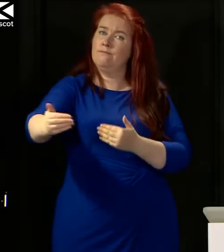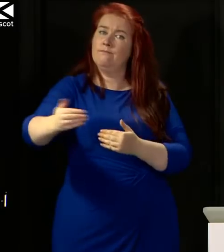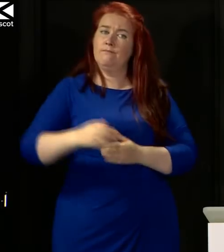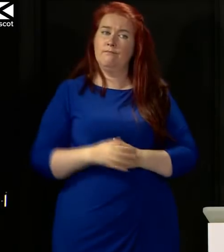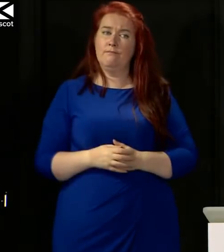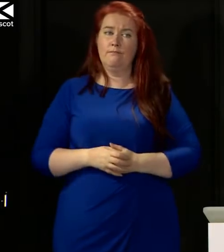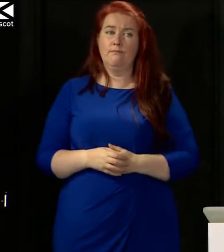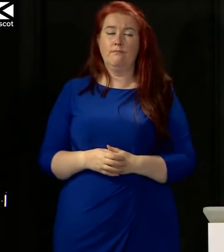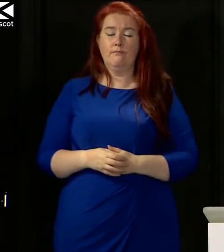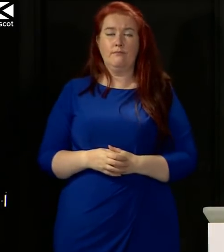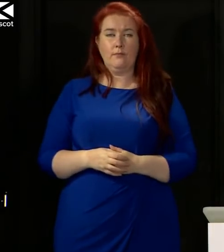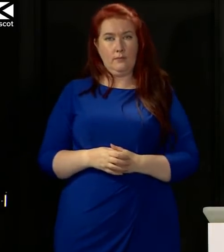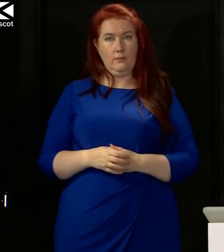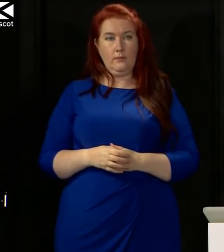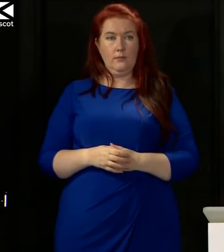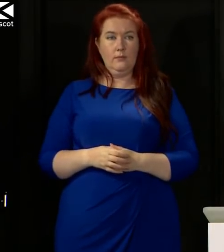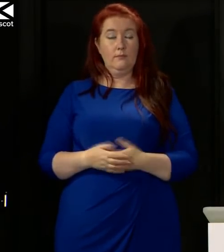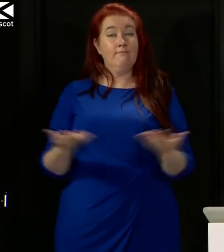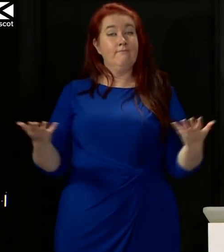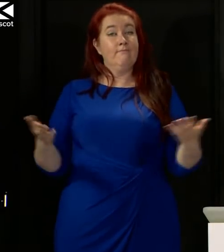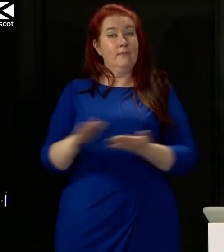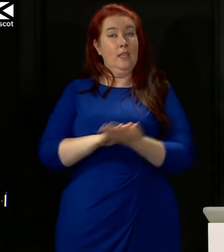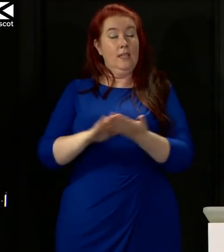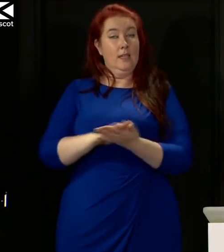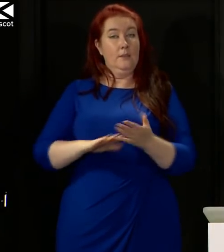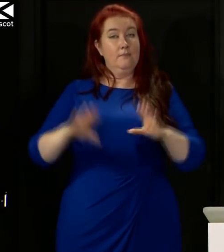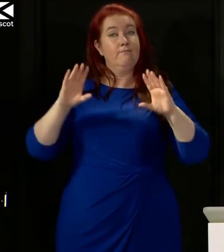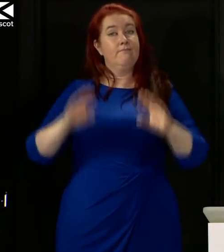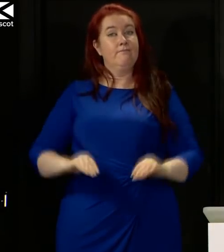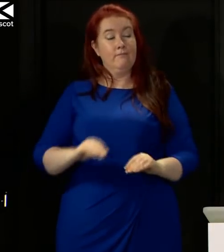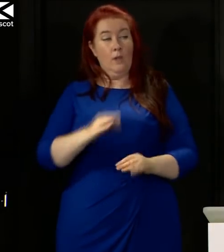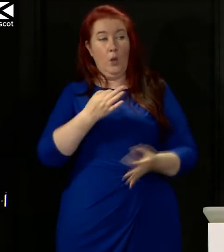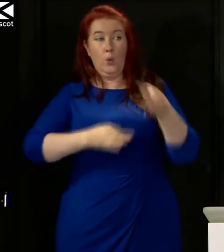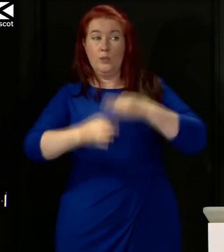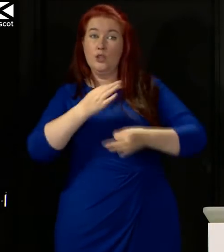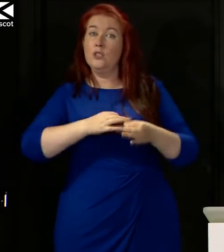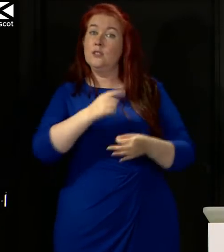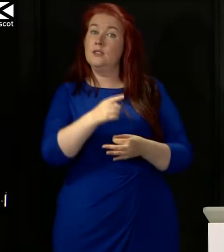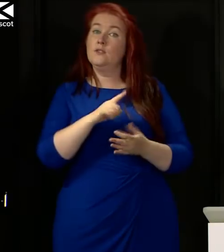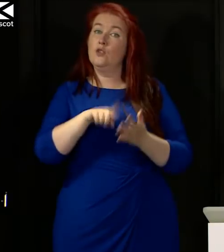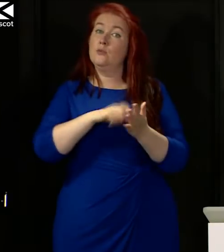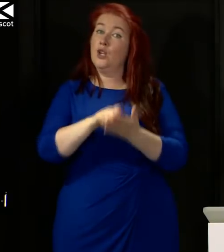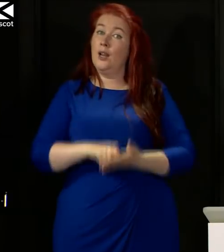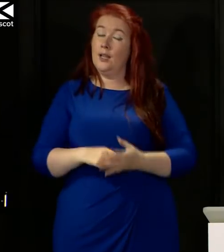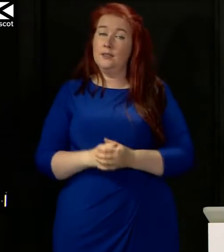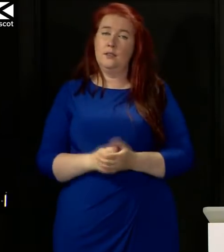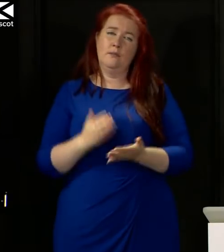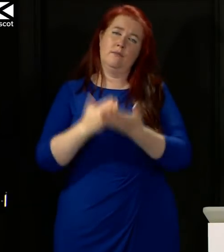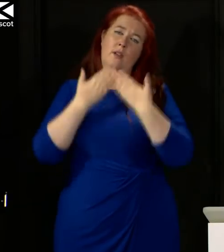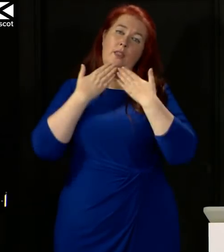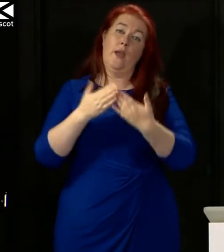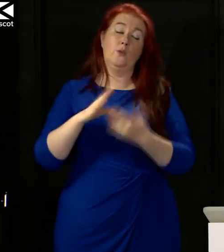That I think concludes all the questions, and can I thank all the journalists for joining